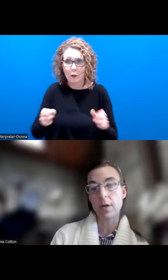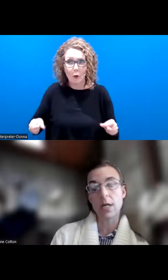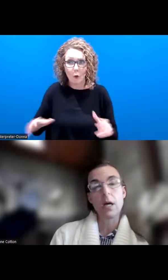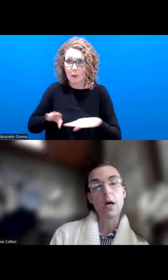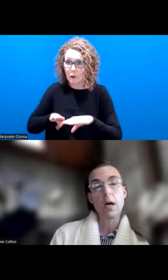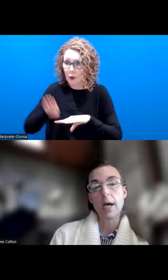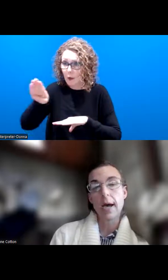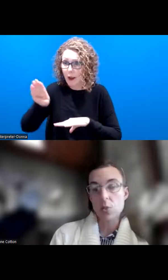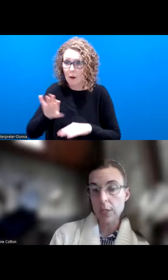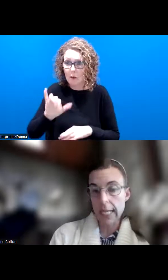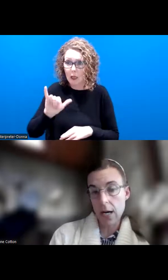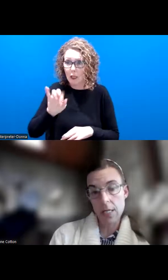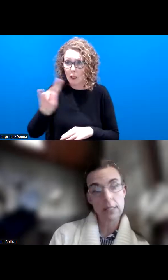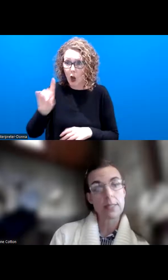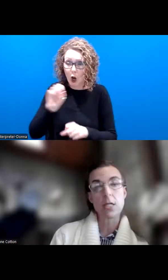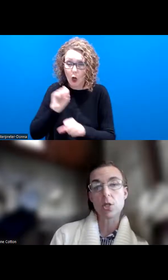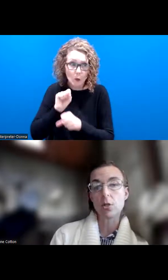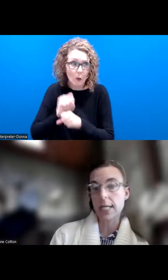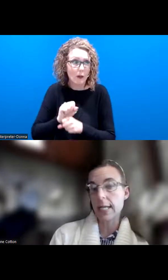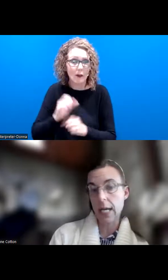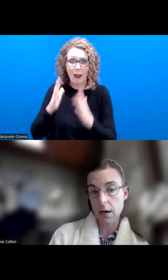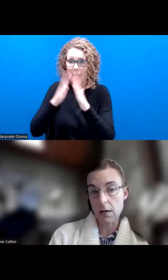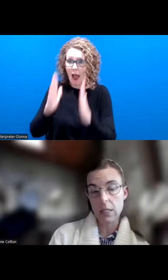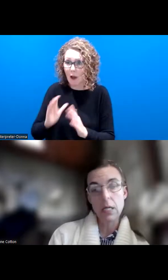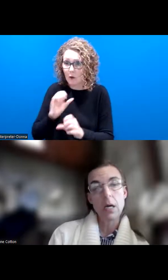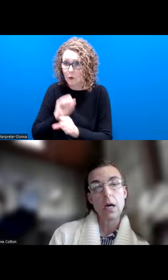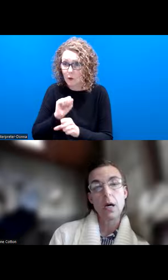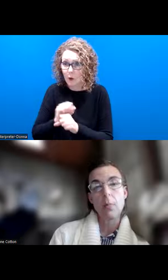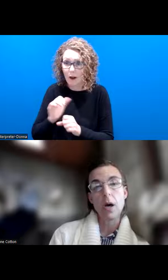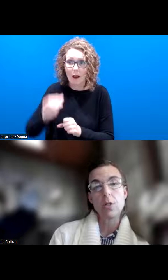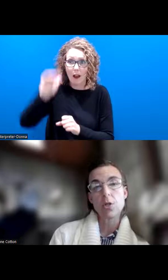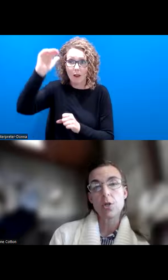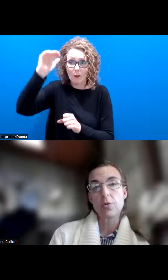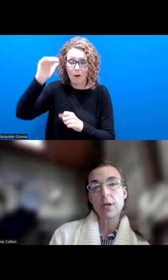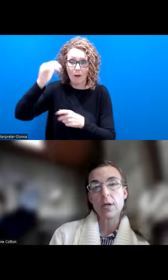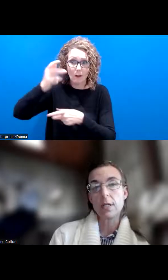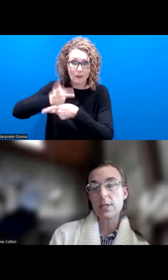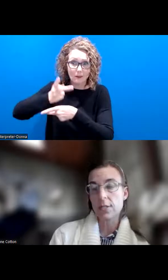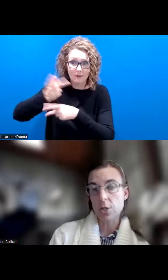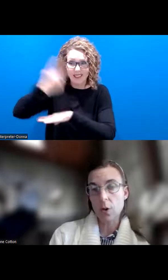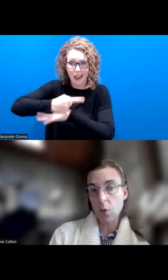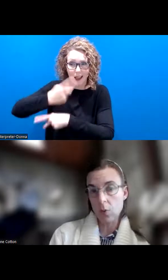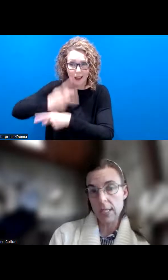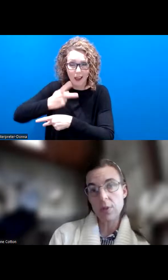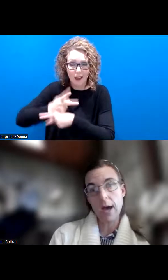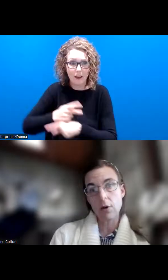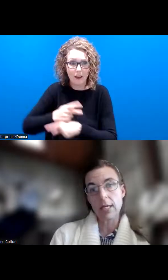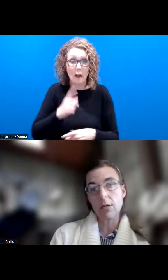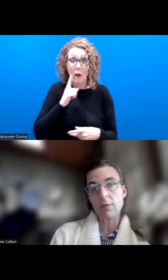wage, starting, than when I first started 15 years ago. And I'm not even all that old. Right